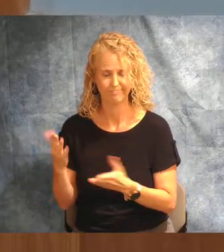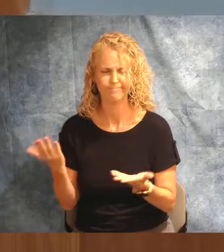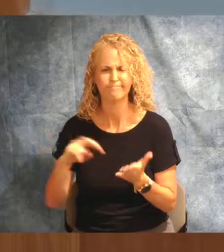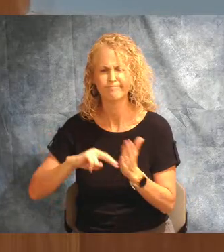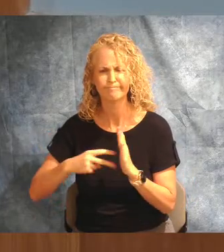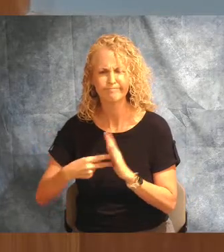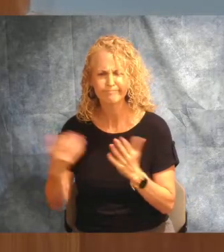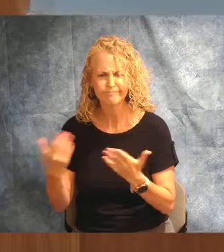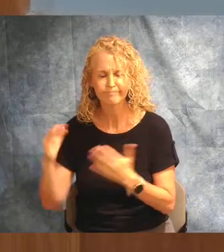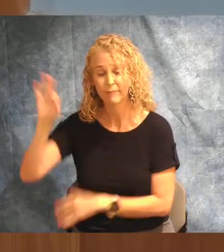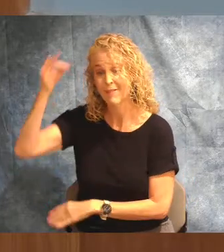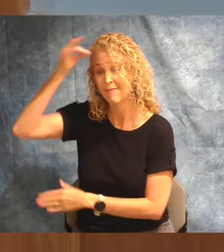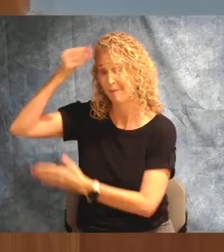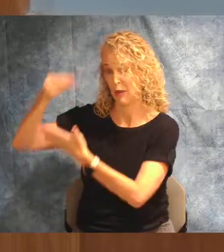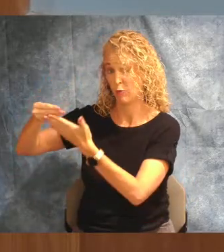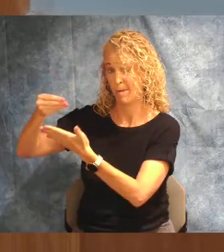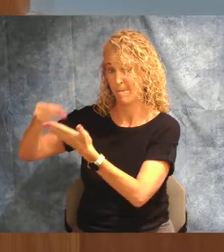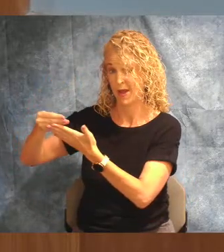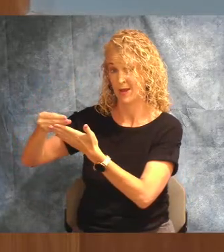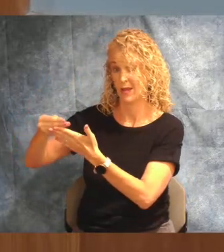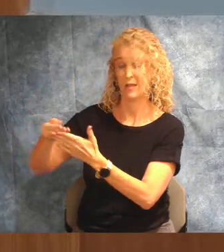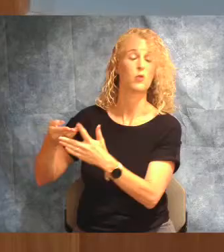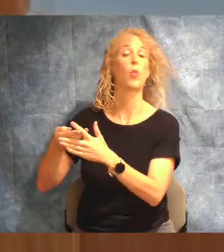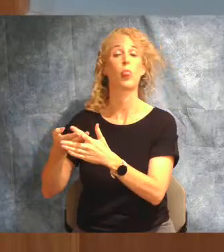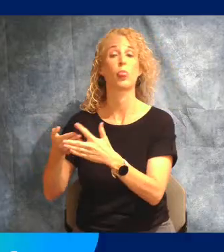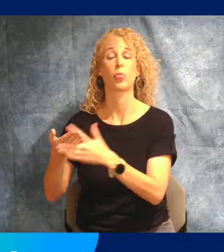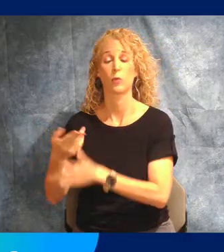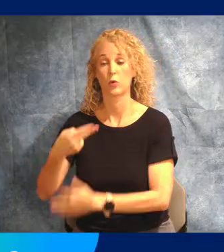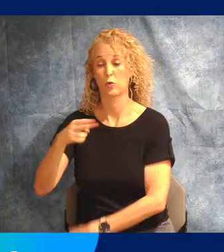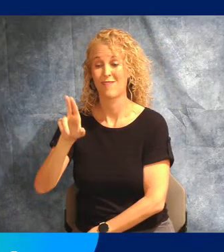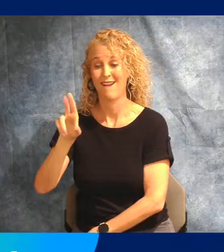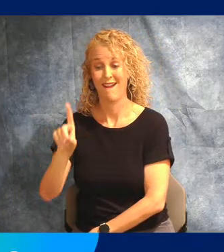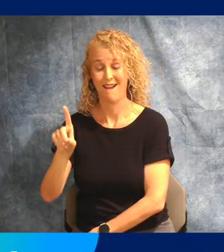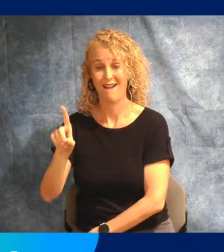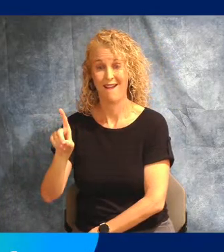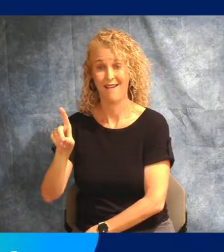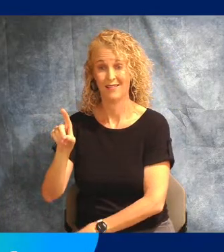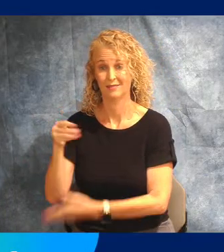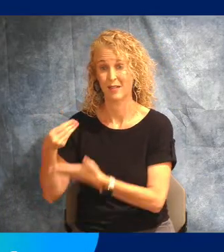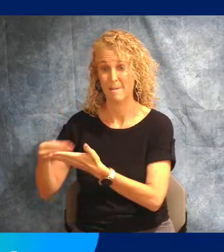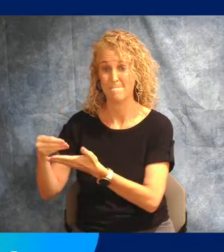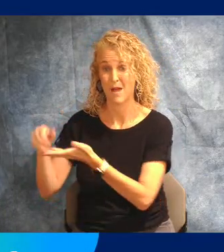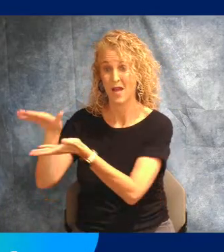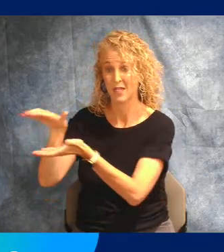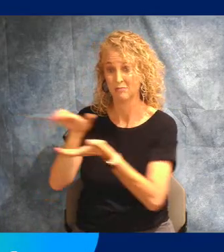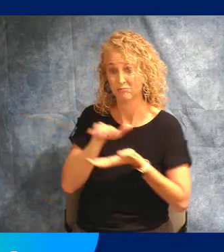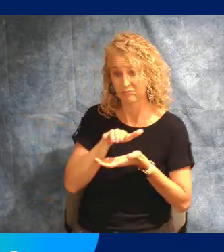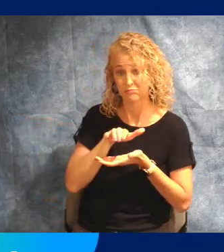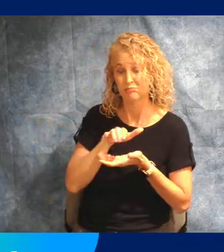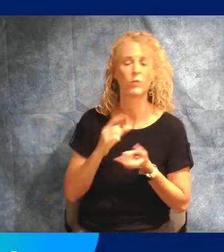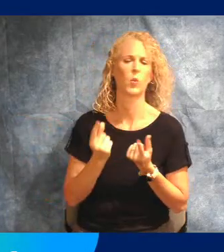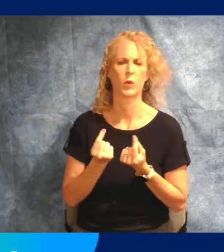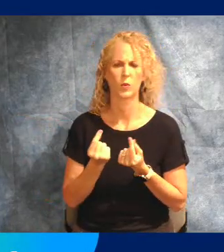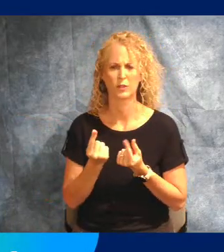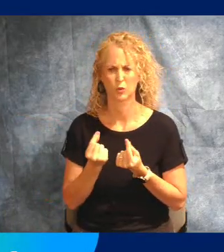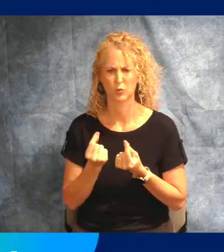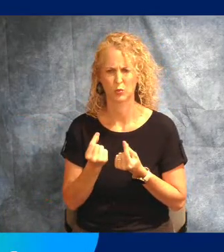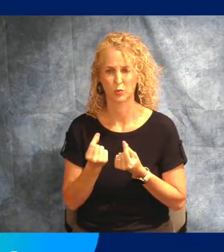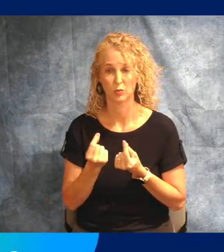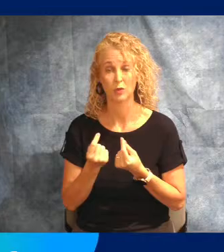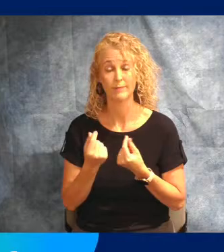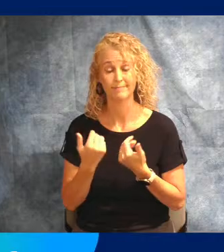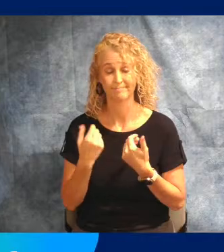funding from HUD for for the next one-year period. This is the second-year period of our five-year